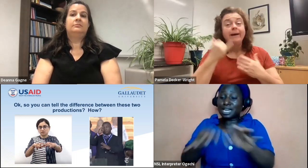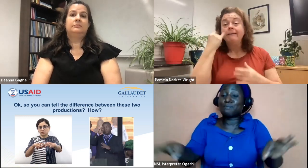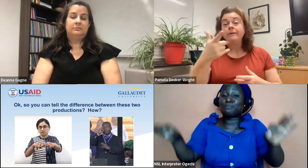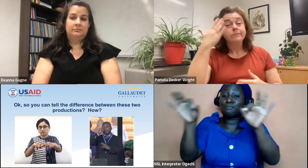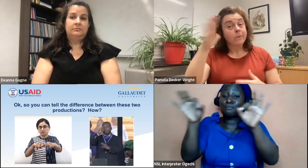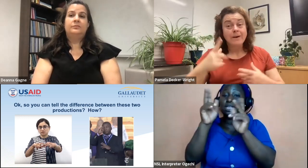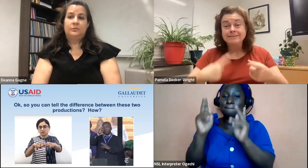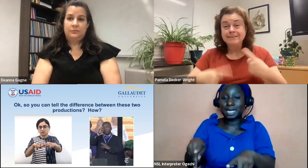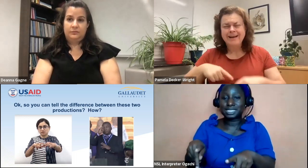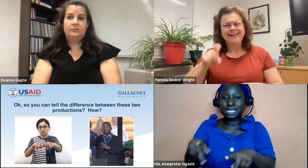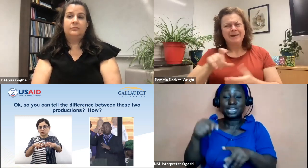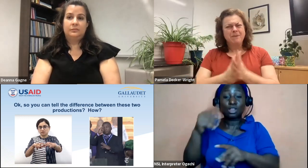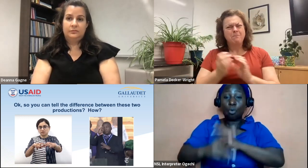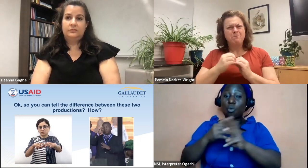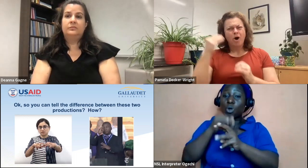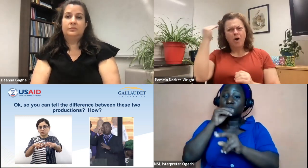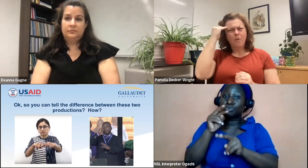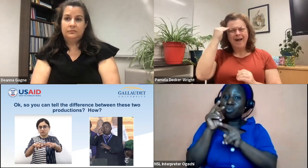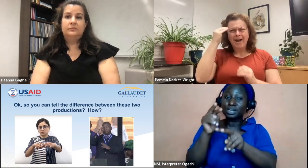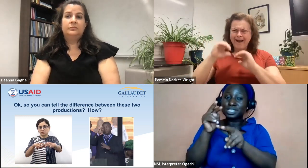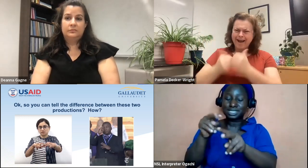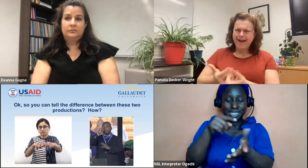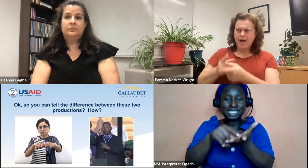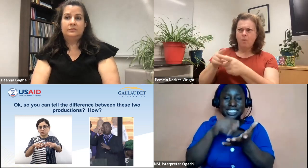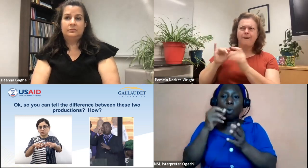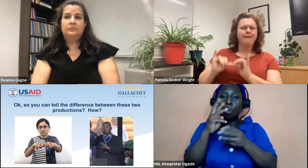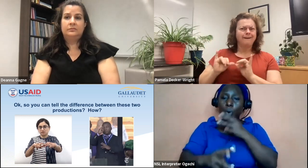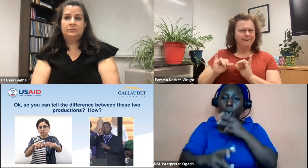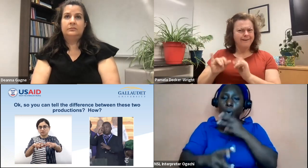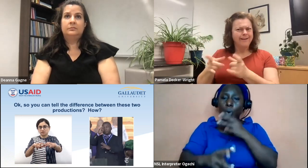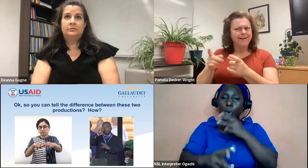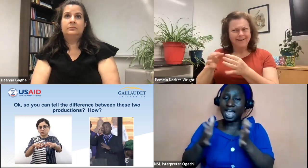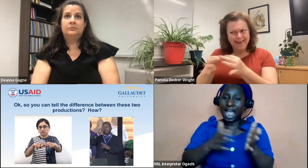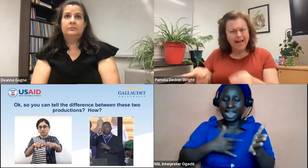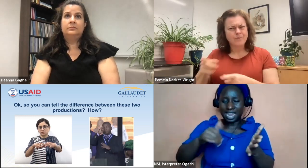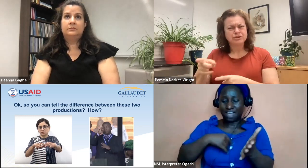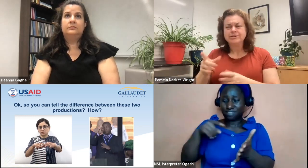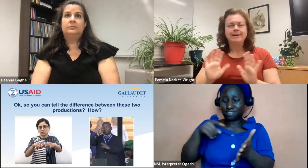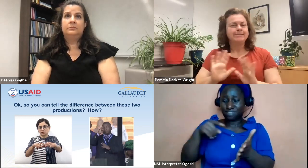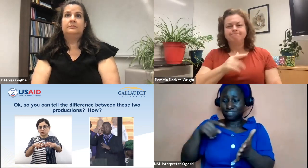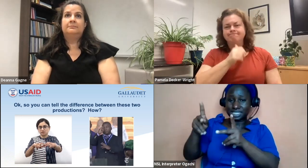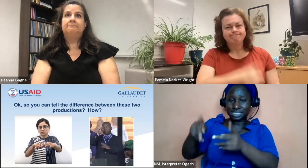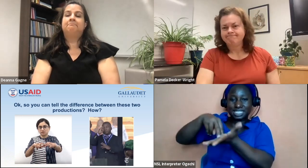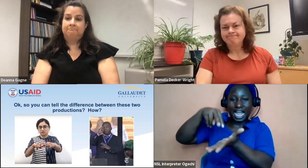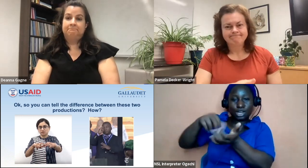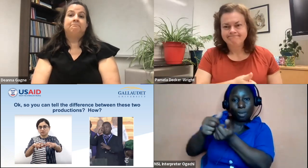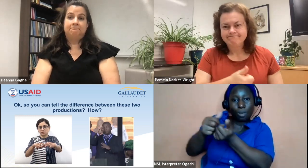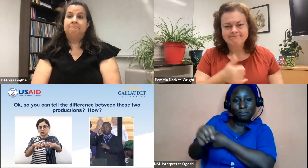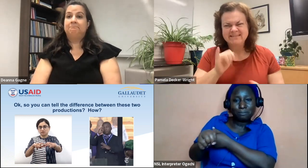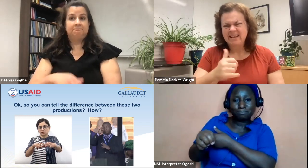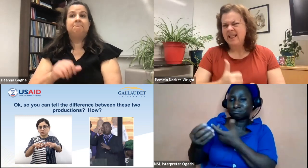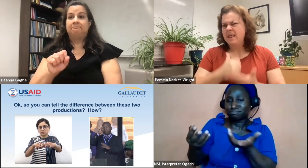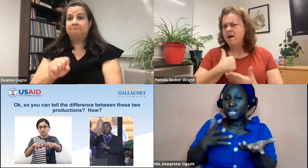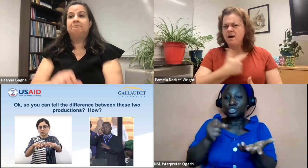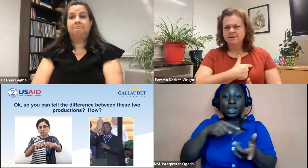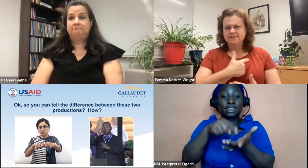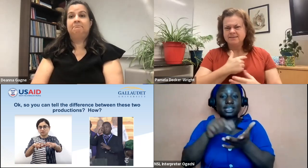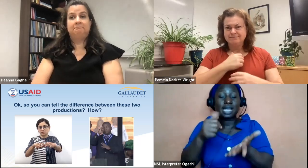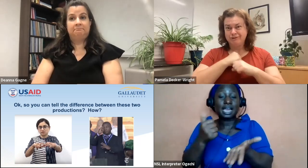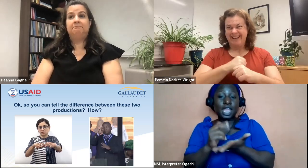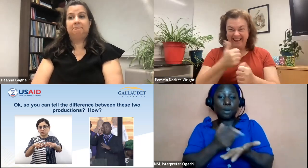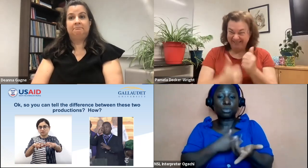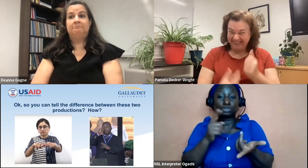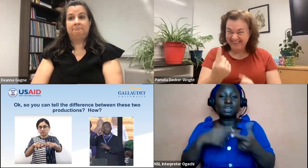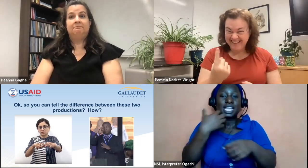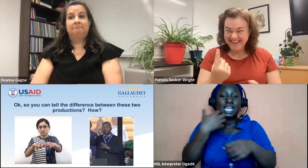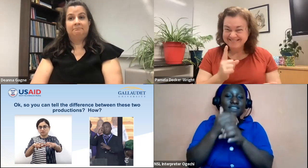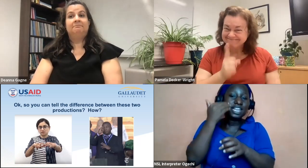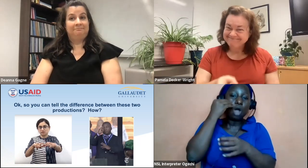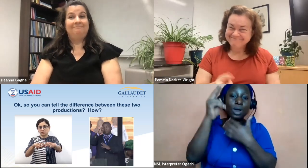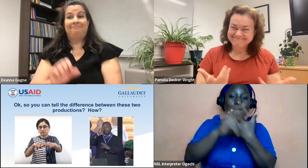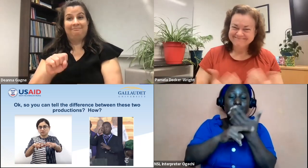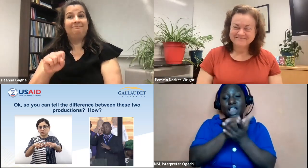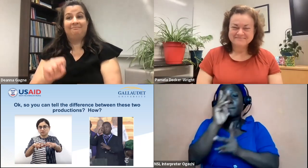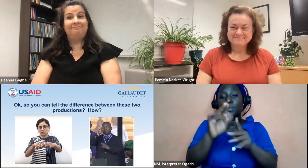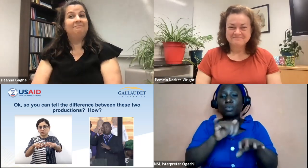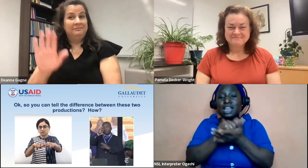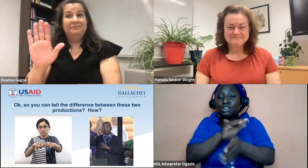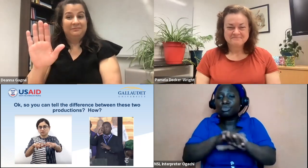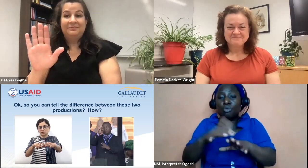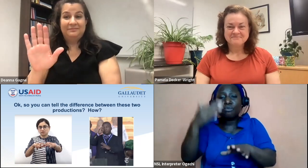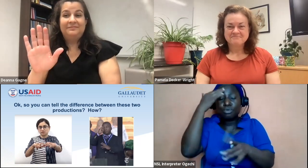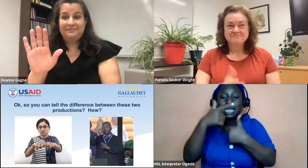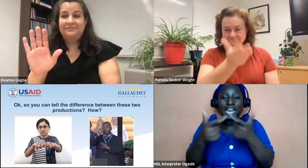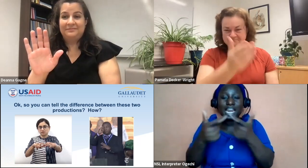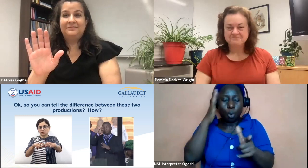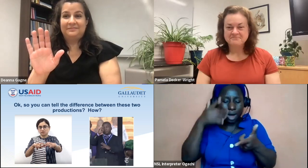So this can help us create awareness out of there. People who don't know a sign language would allow something like this to happen. This is not language. and you you can tell it, even though you don't know the languages, you can see it instantly